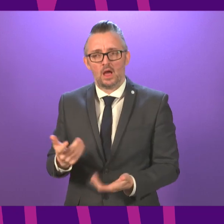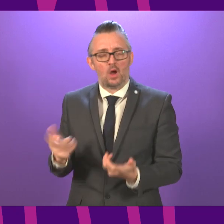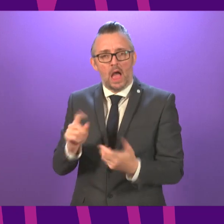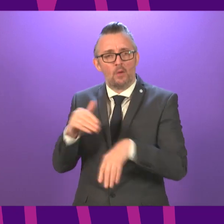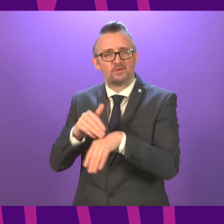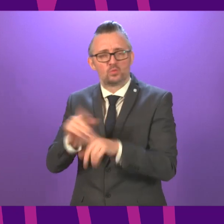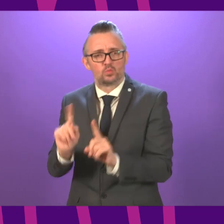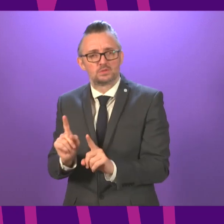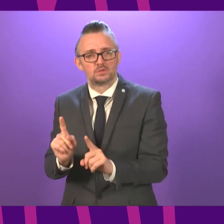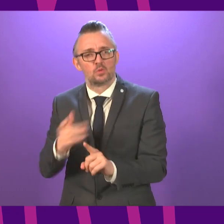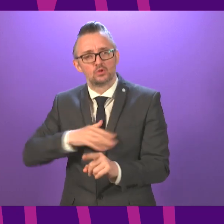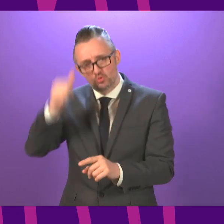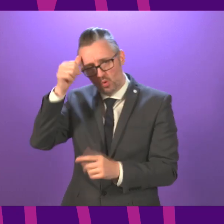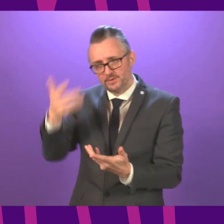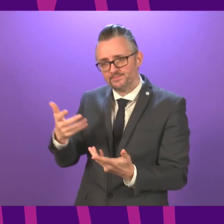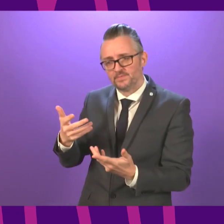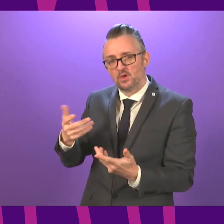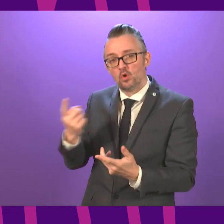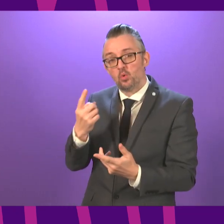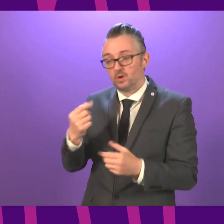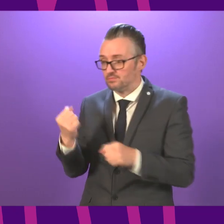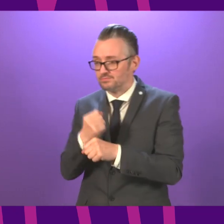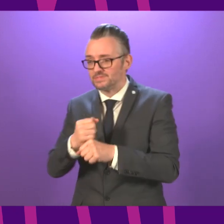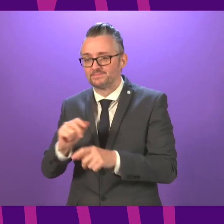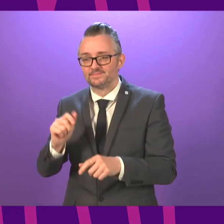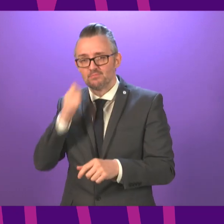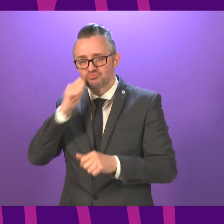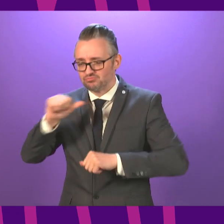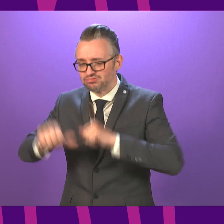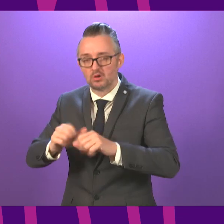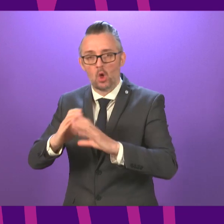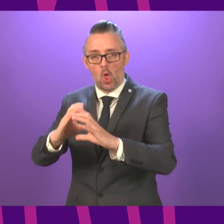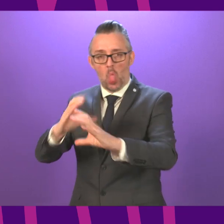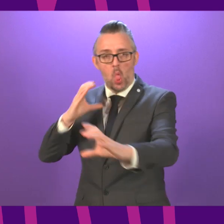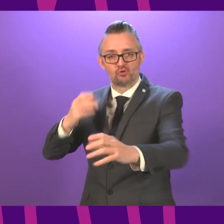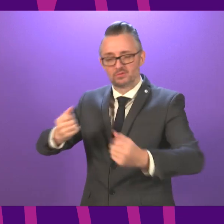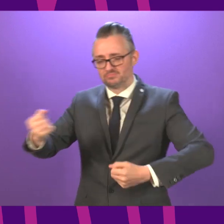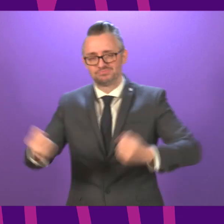processors more generally of the lorry queues that are expected for customs checking cargo at ports?